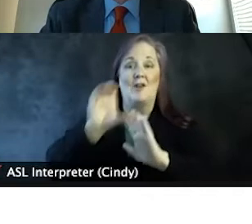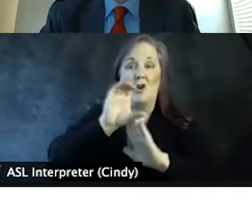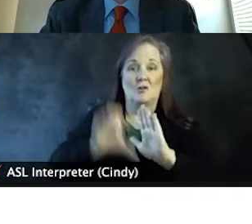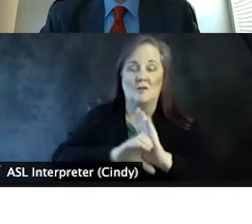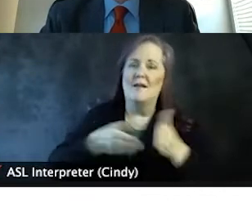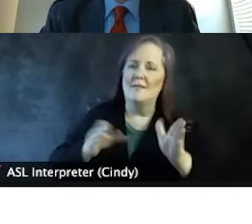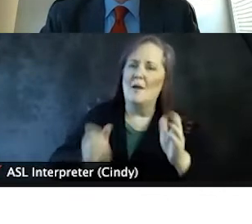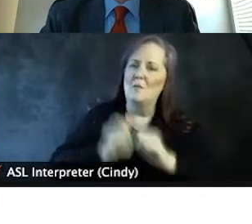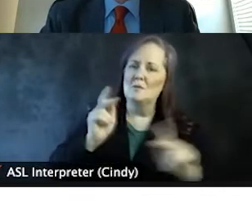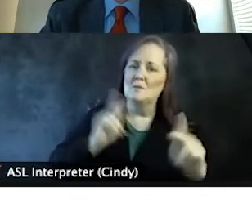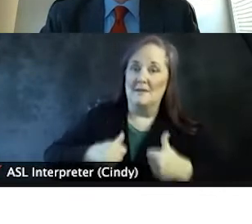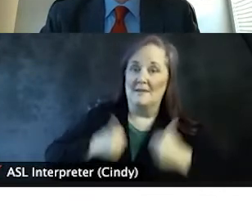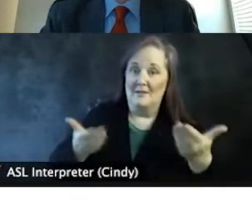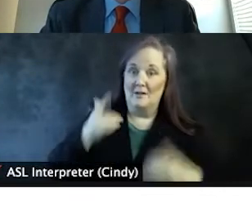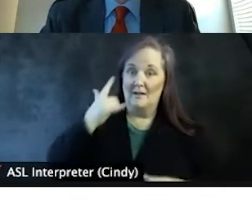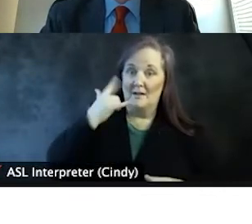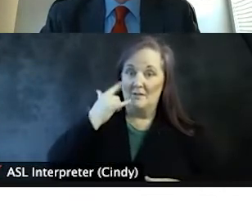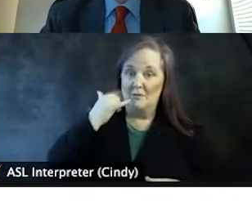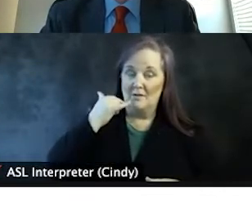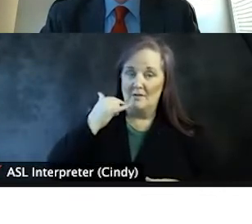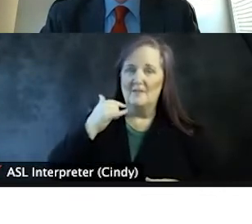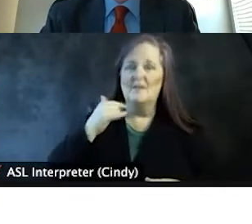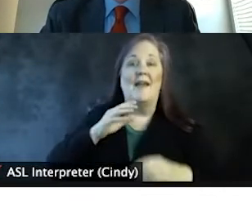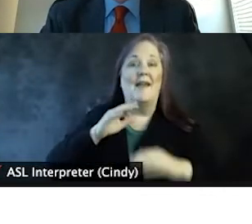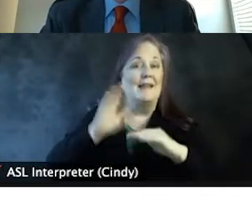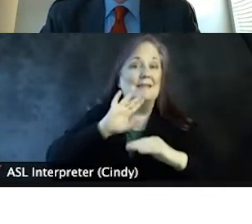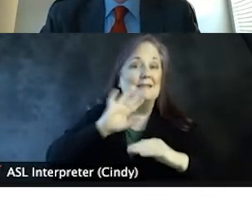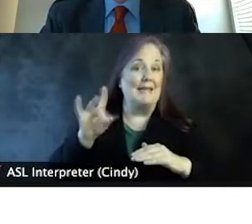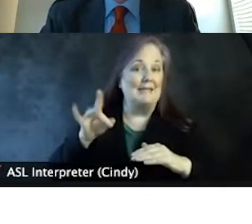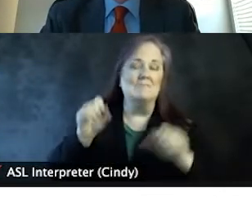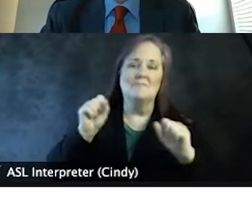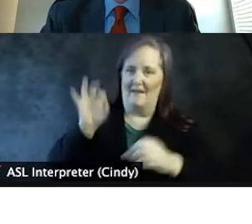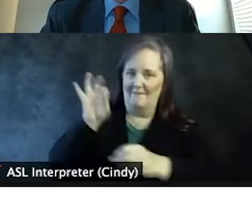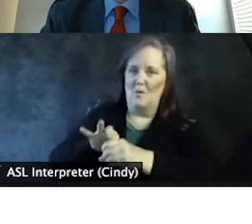In California, state parole is a period of time that some individuals coming out of prison